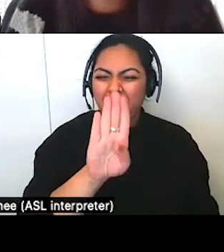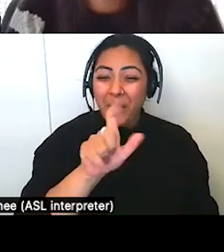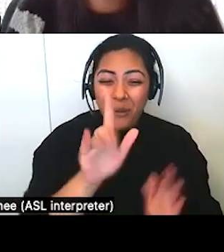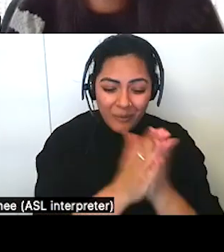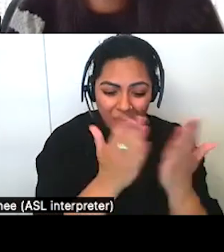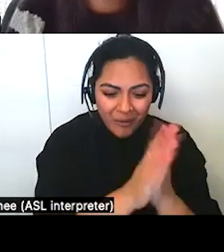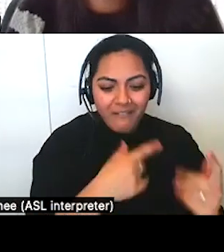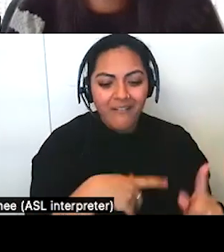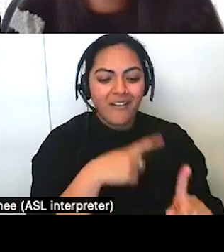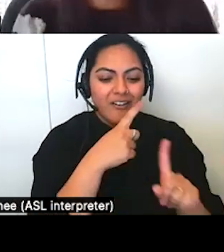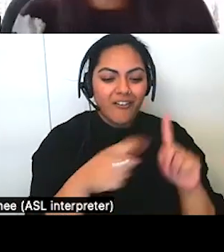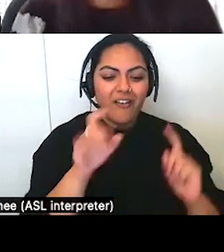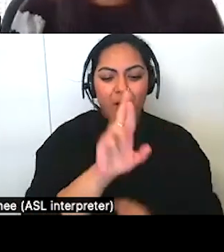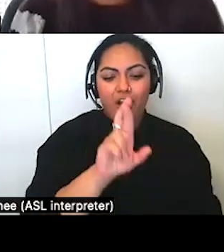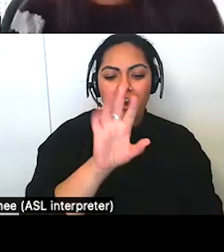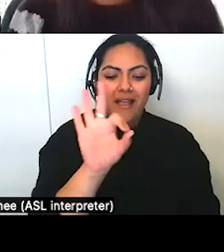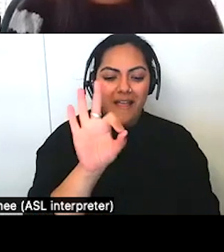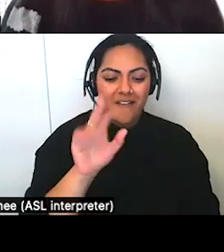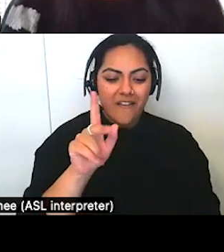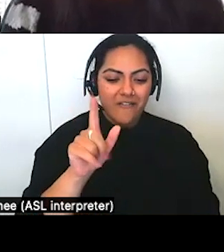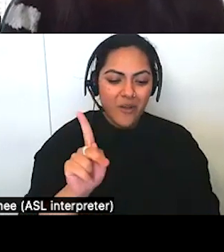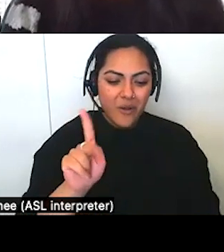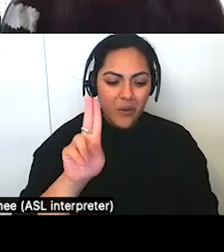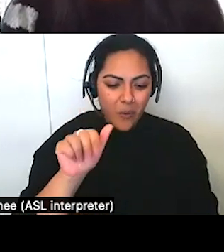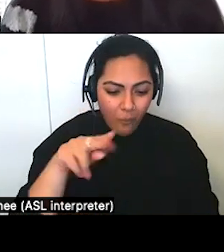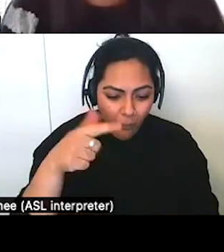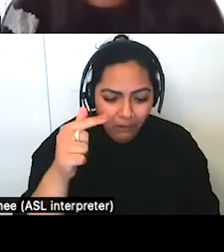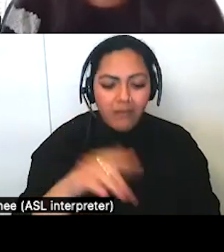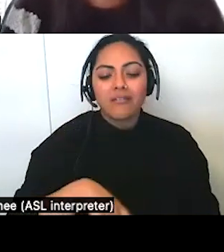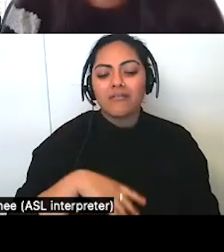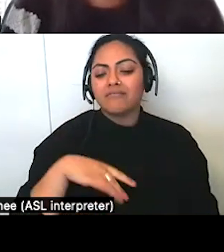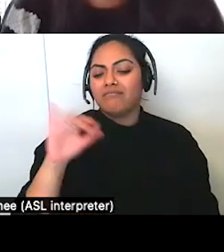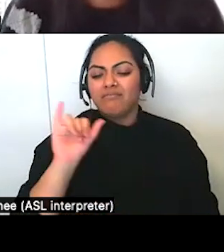"Court of the Vampire Queen" by Katee Robert, "The Bone Orchard" by Sara Mueller,